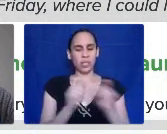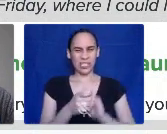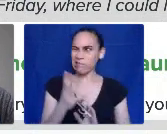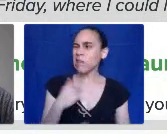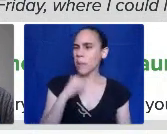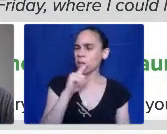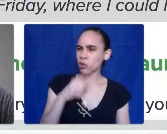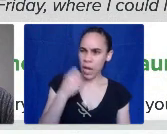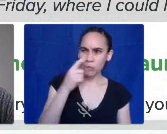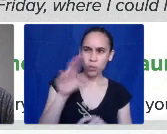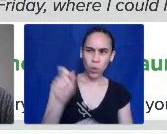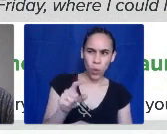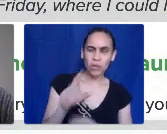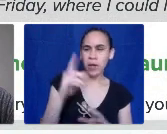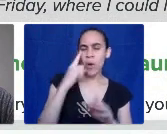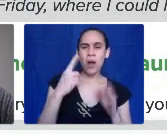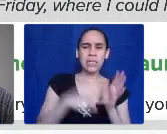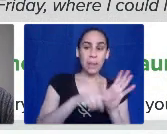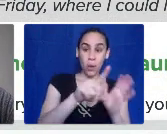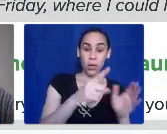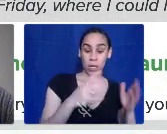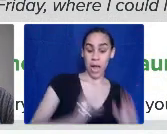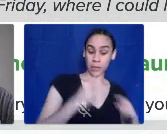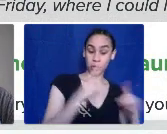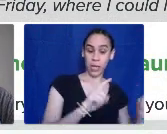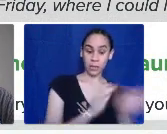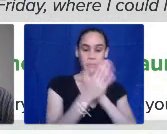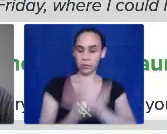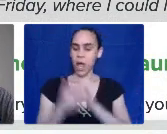a different role let's say customer success and you're now gonna become a developer um just list